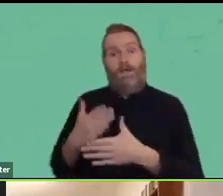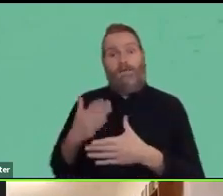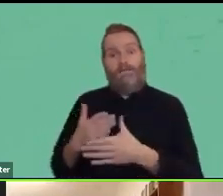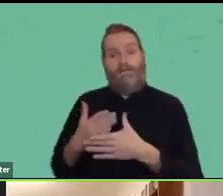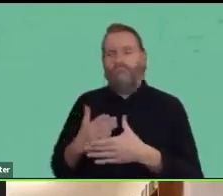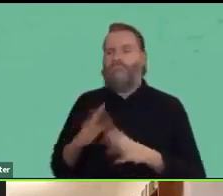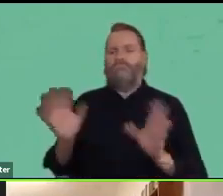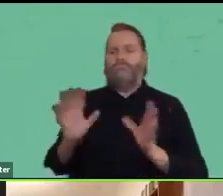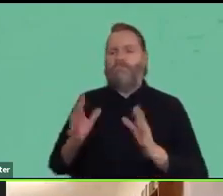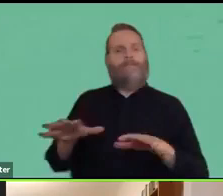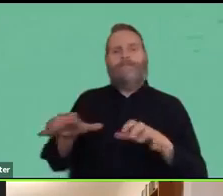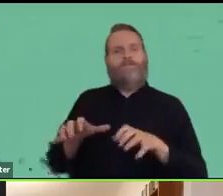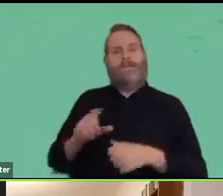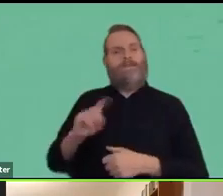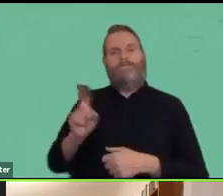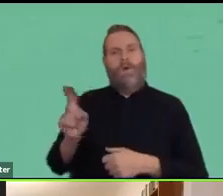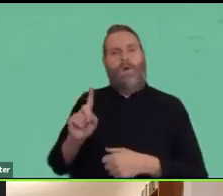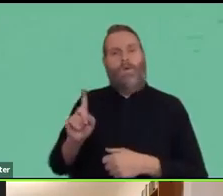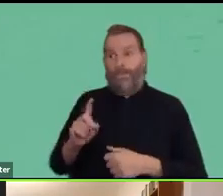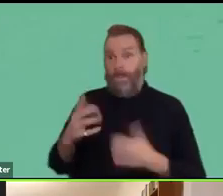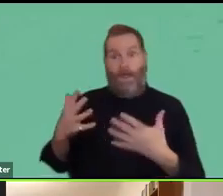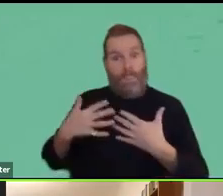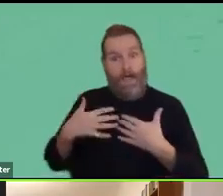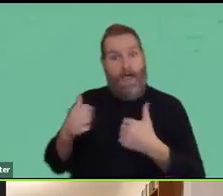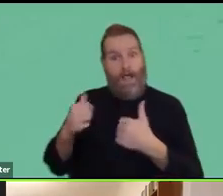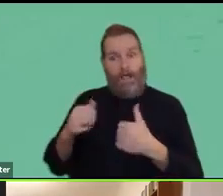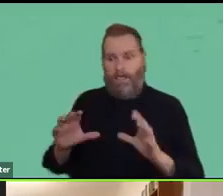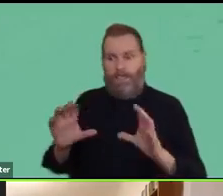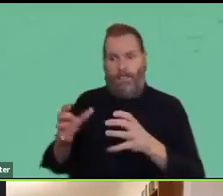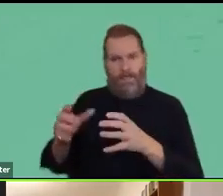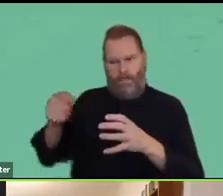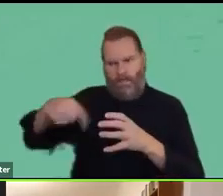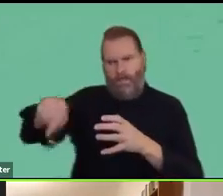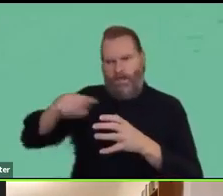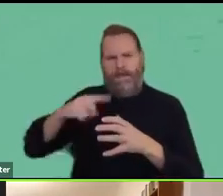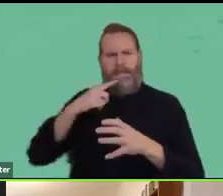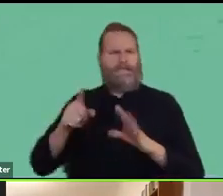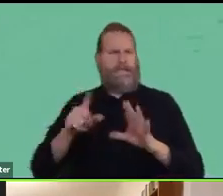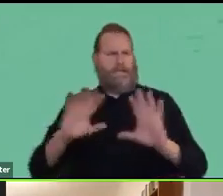and all the health unions have told me that it is far from clear about what's going to happen in the